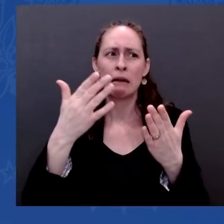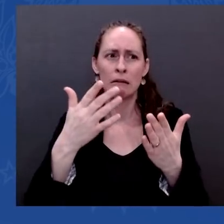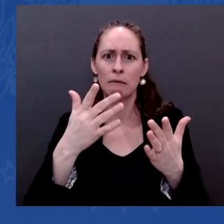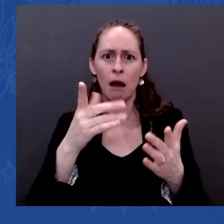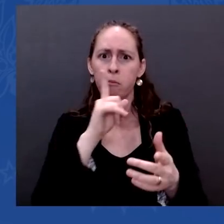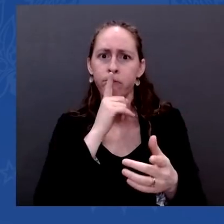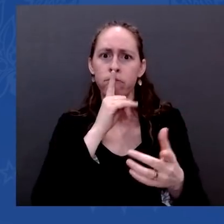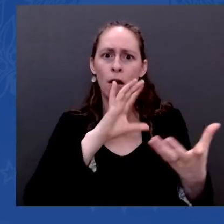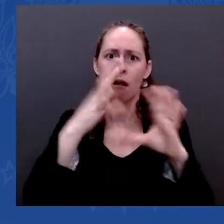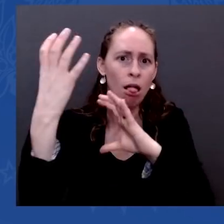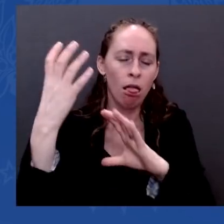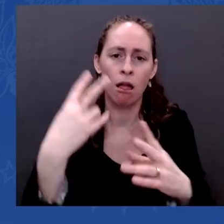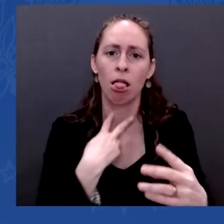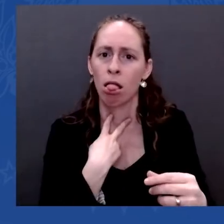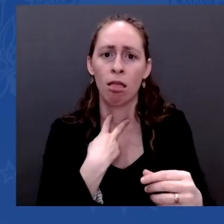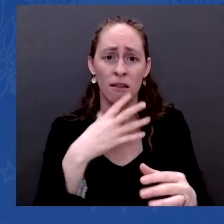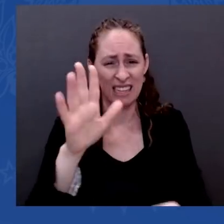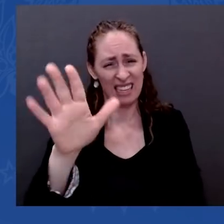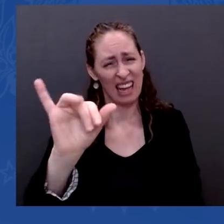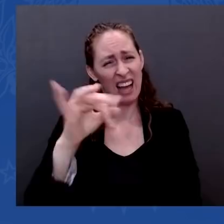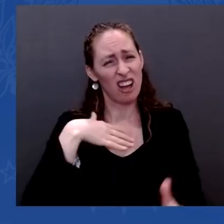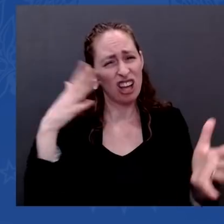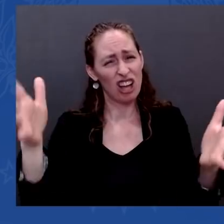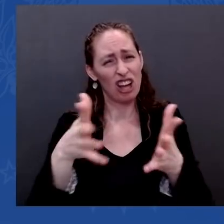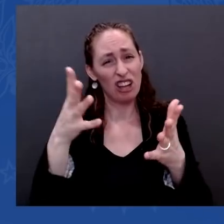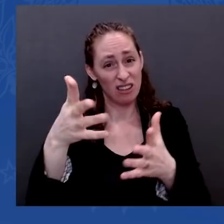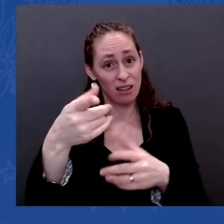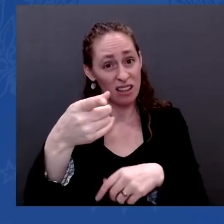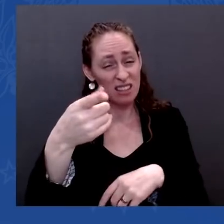The Press: And to Chancellor Scholz: Can you outline specific steps